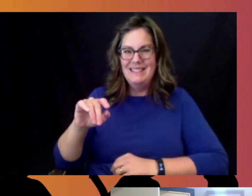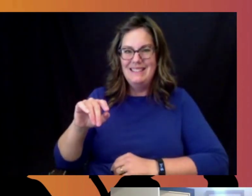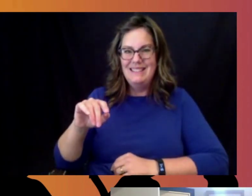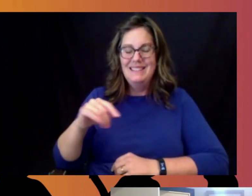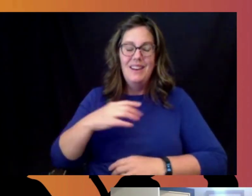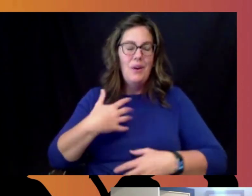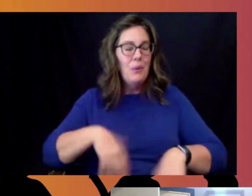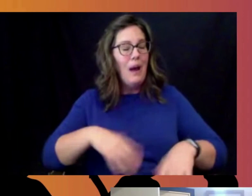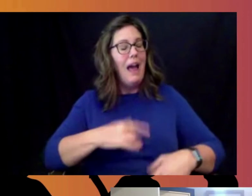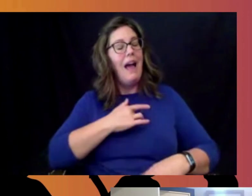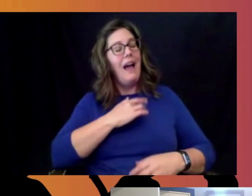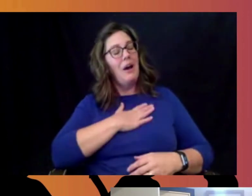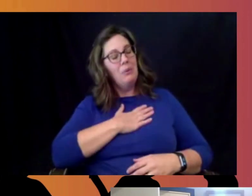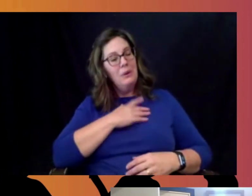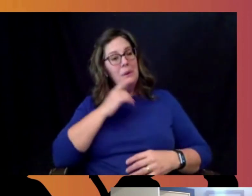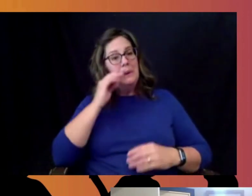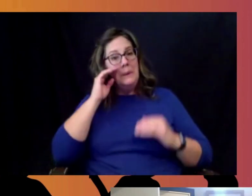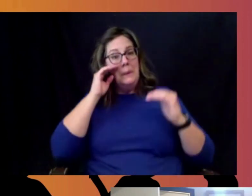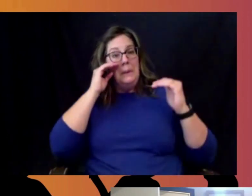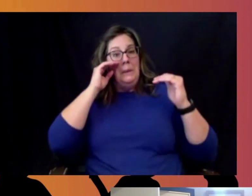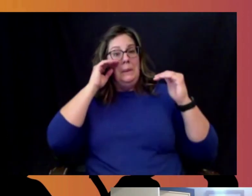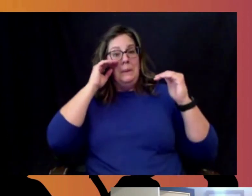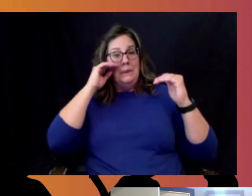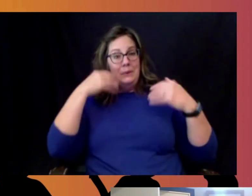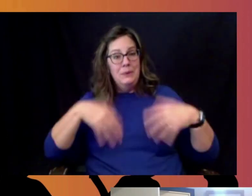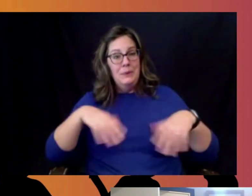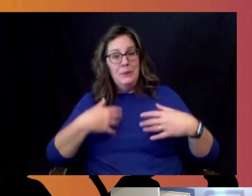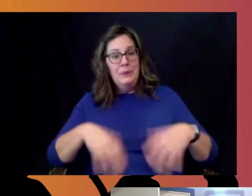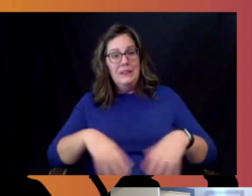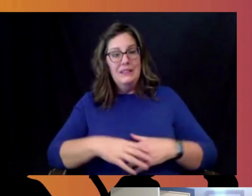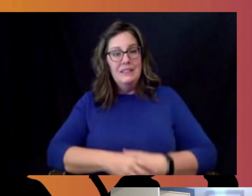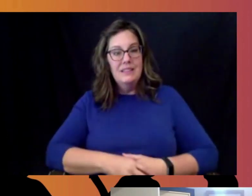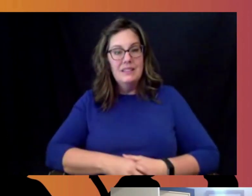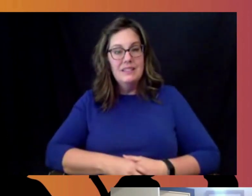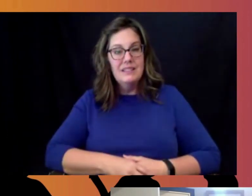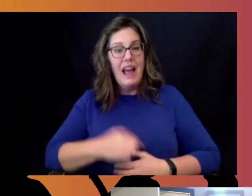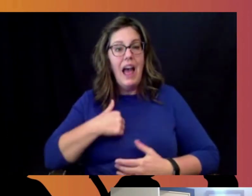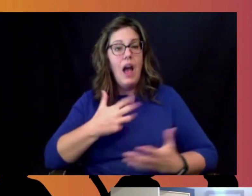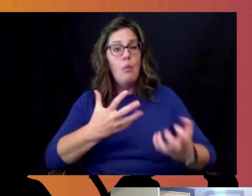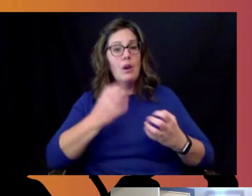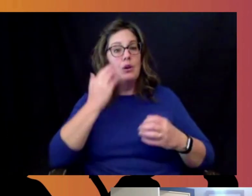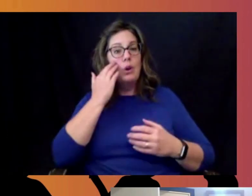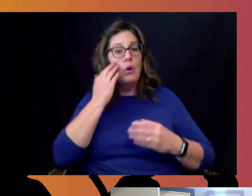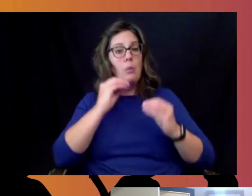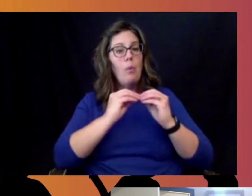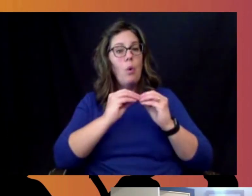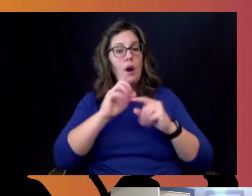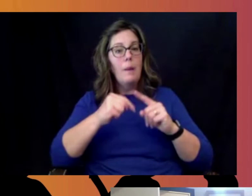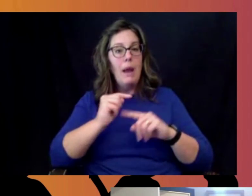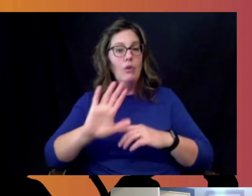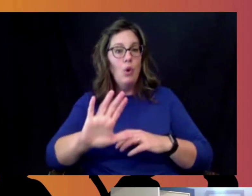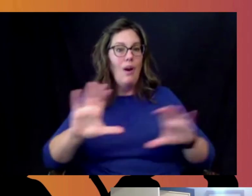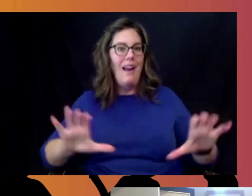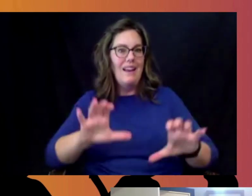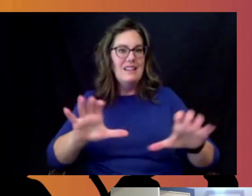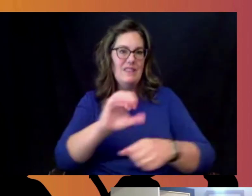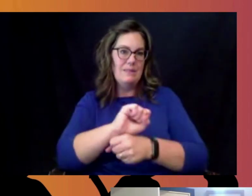um i just want to know more about your activism work because just reading up on it it was